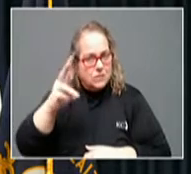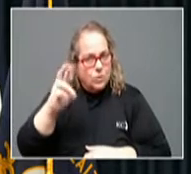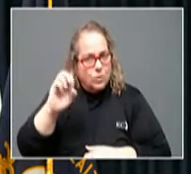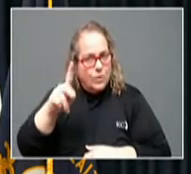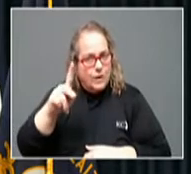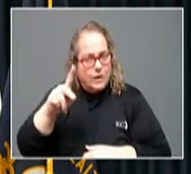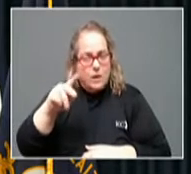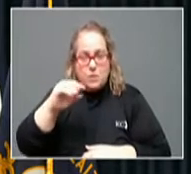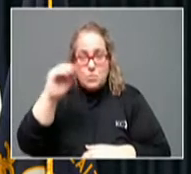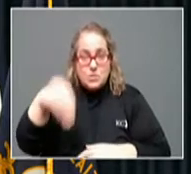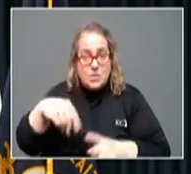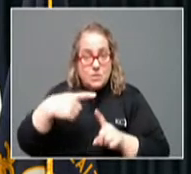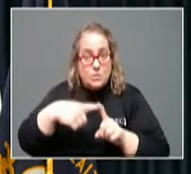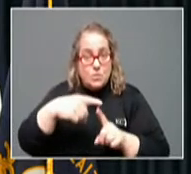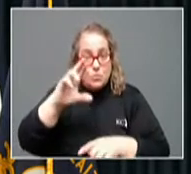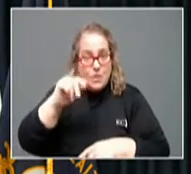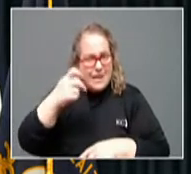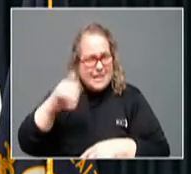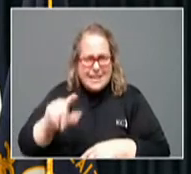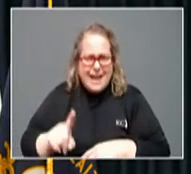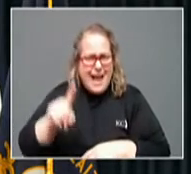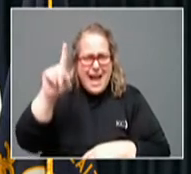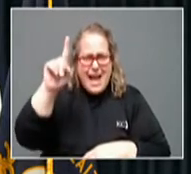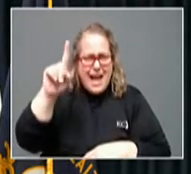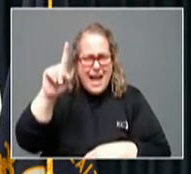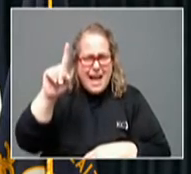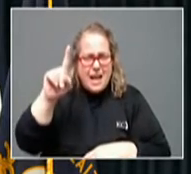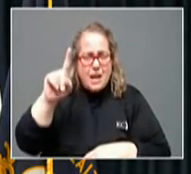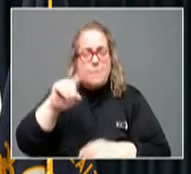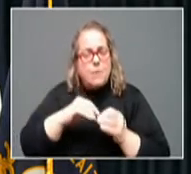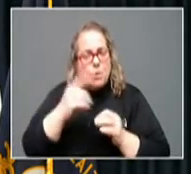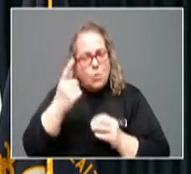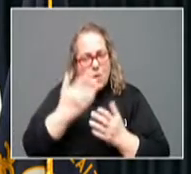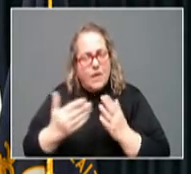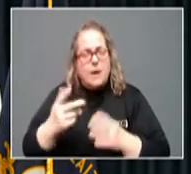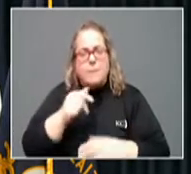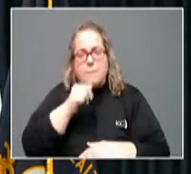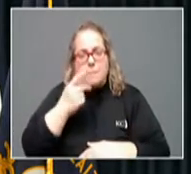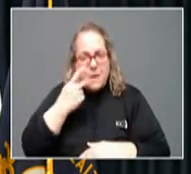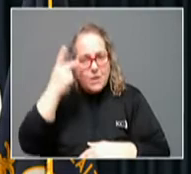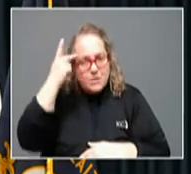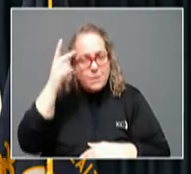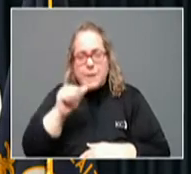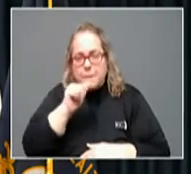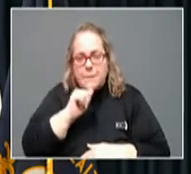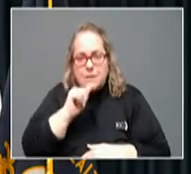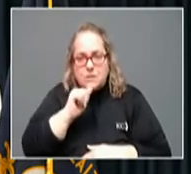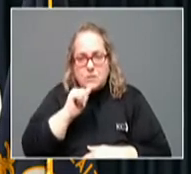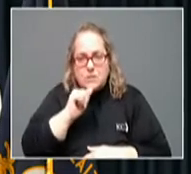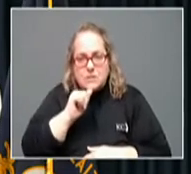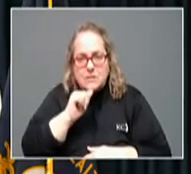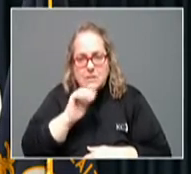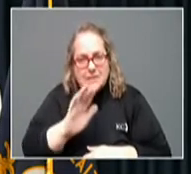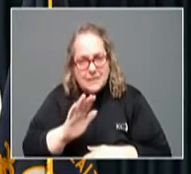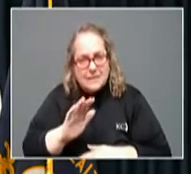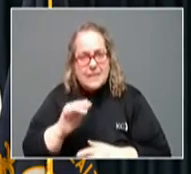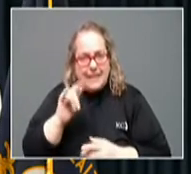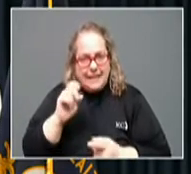coming down the number one thing parents can do is be patient. Right? This is lessening be patient. Give it a couple of weeks will be in a much